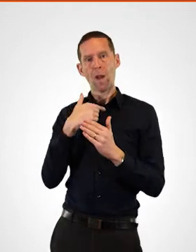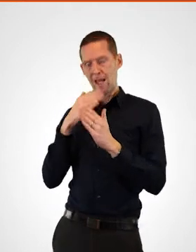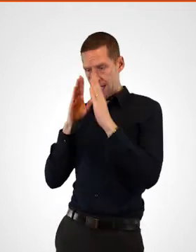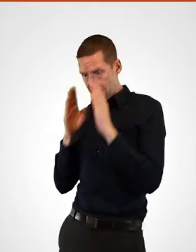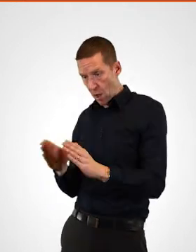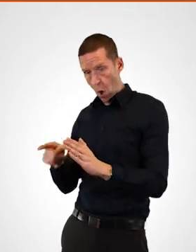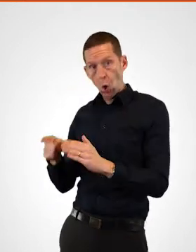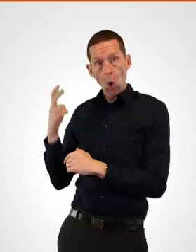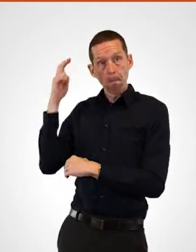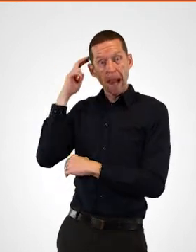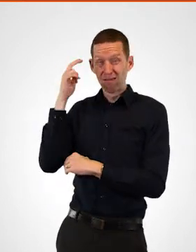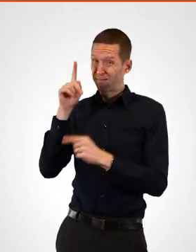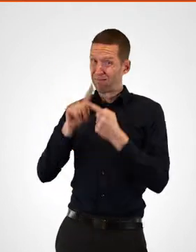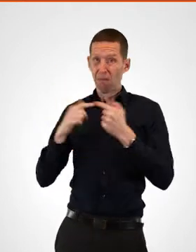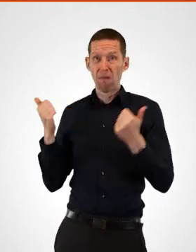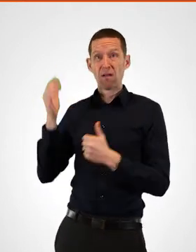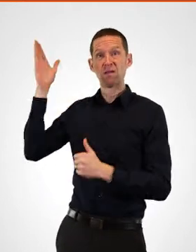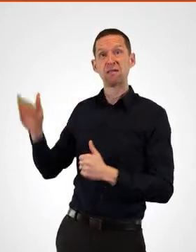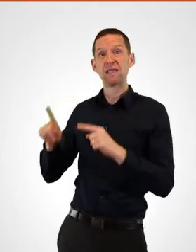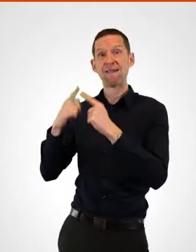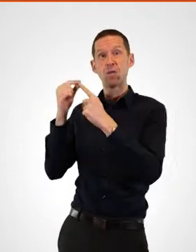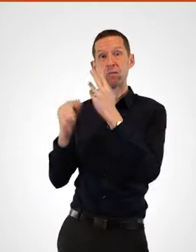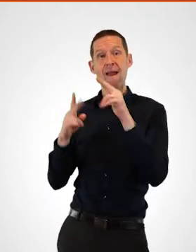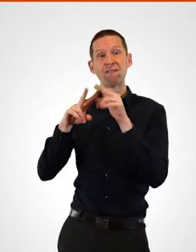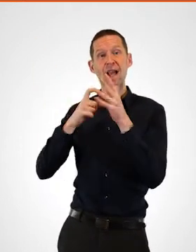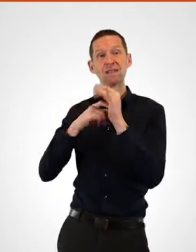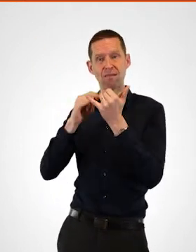so many different factors can actually affect the outcome.